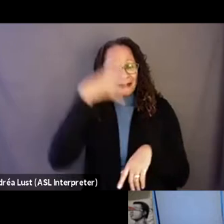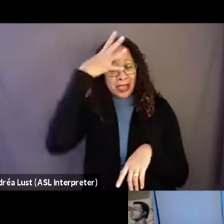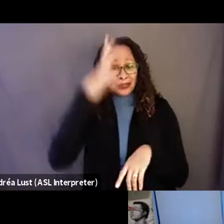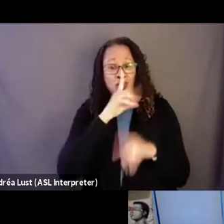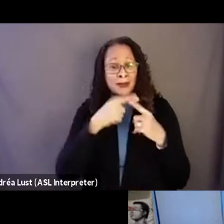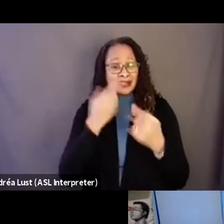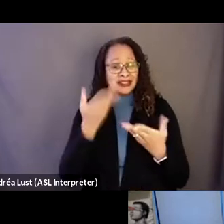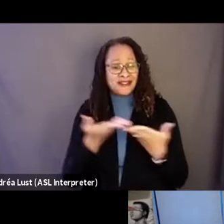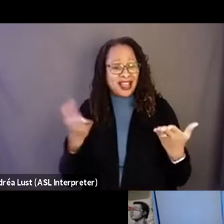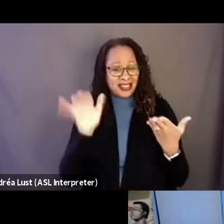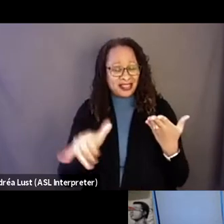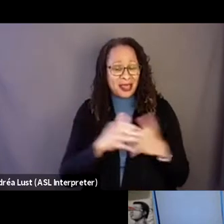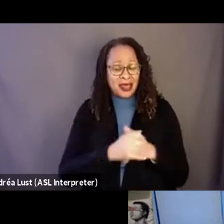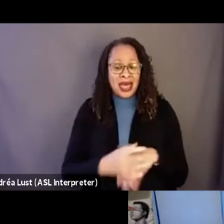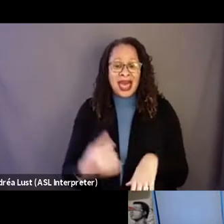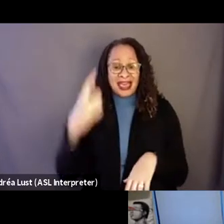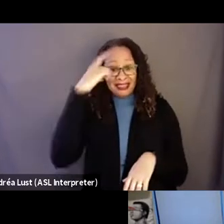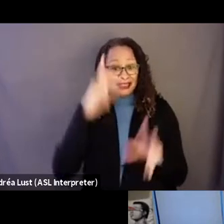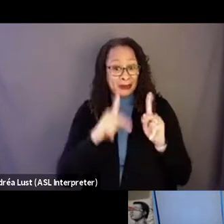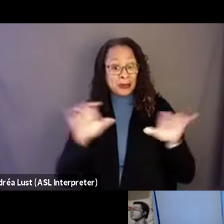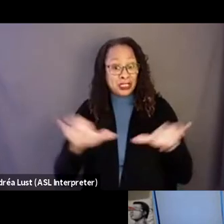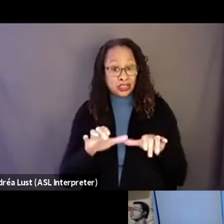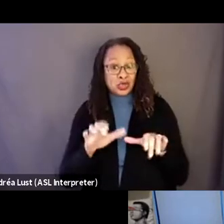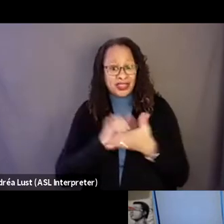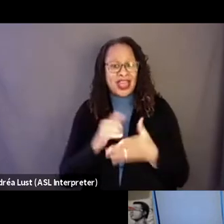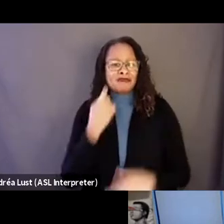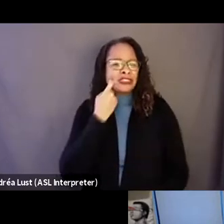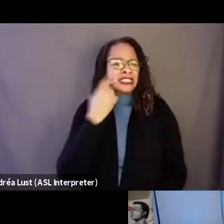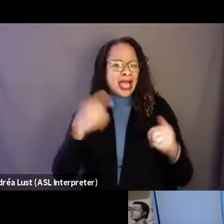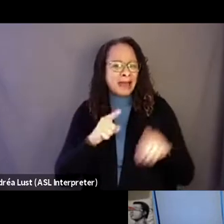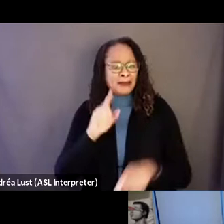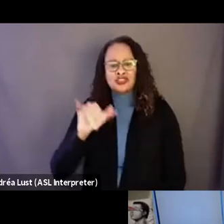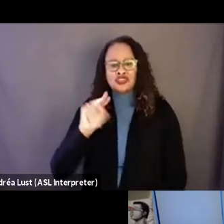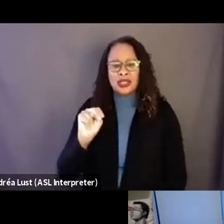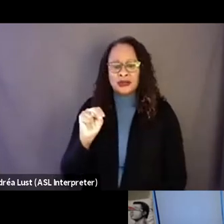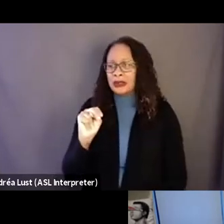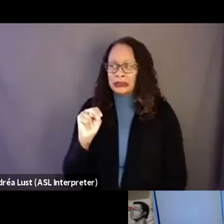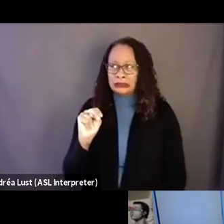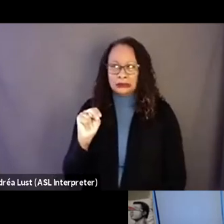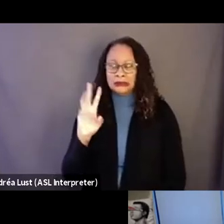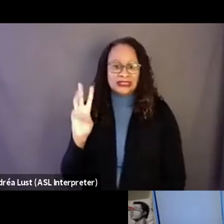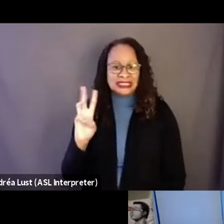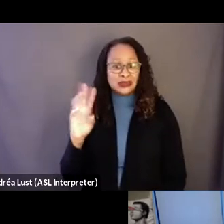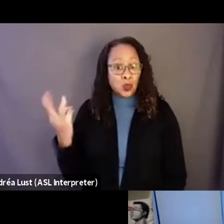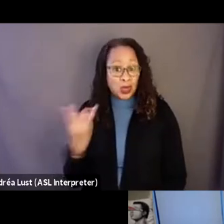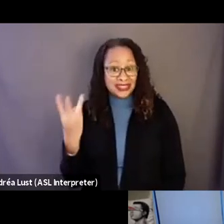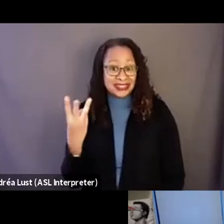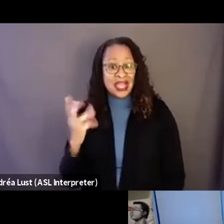And I think the people that was doing that Wednesday, they go through the same thing we go through but they just brainwashed.